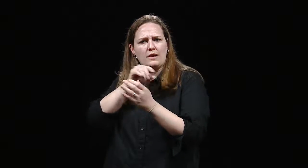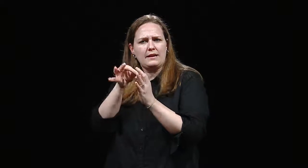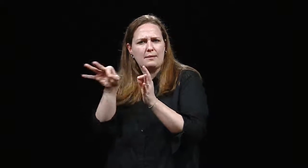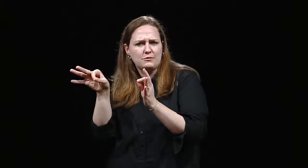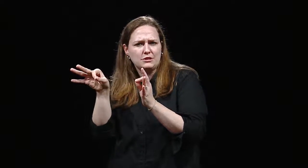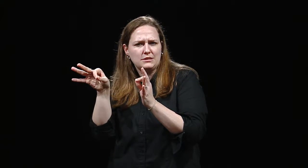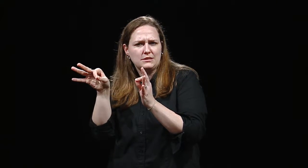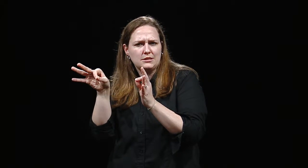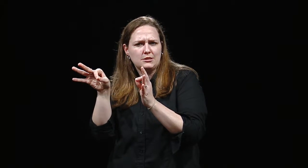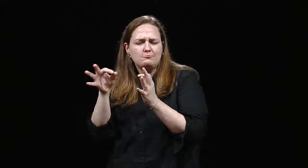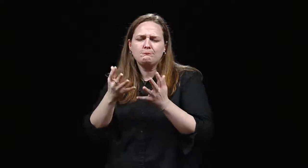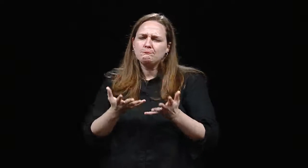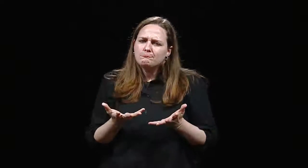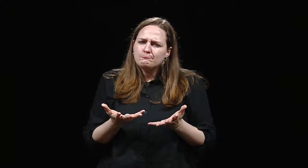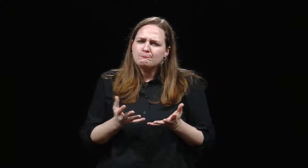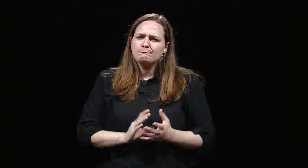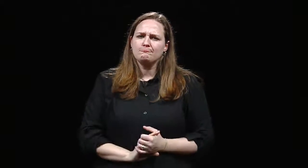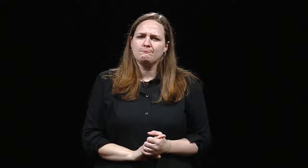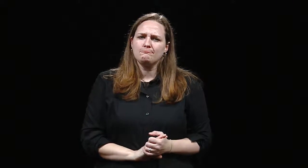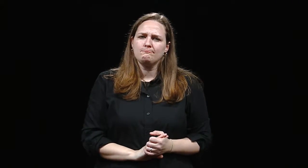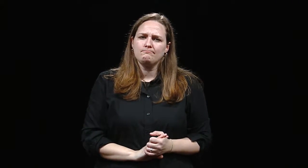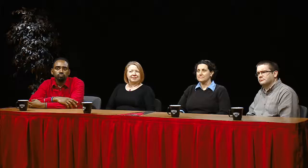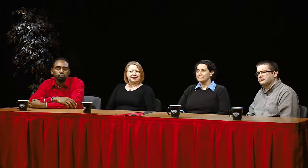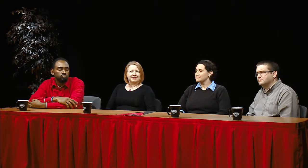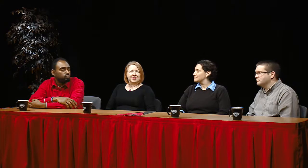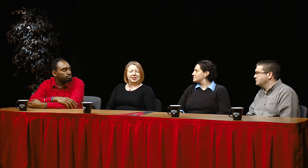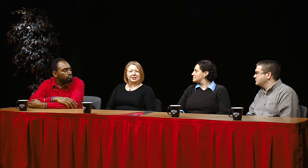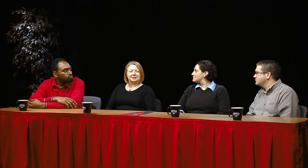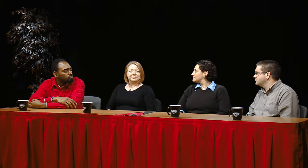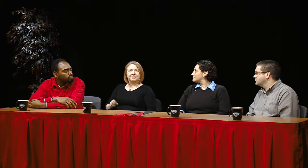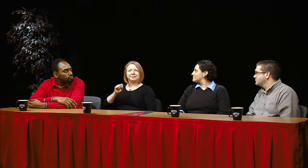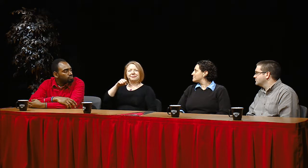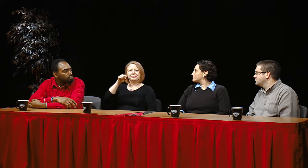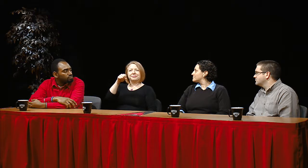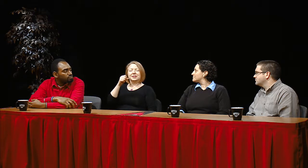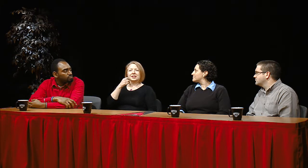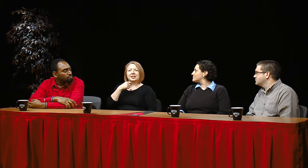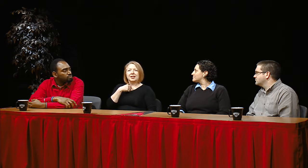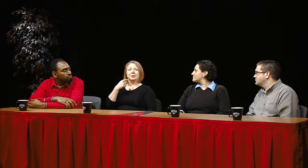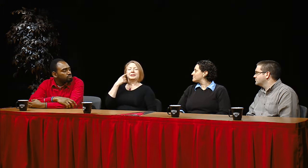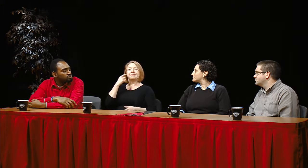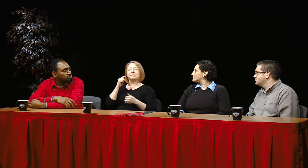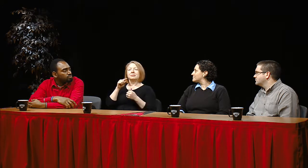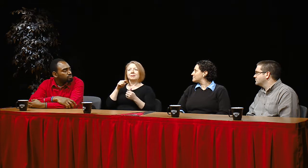or if you caption it in Facebook, or how you're -- how you're giving the media kind of dictates